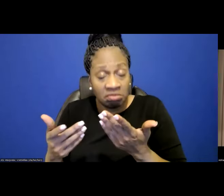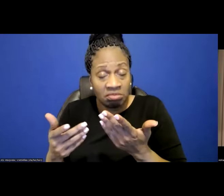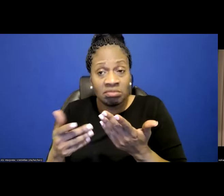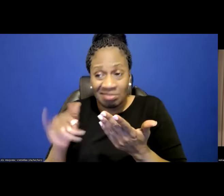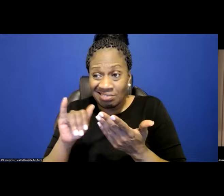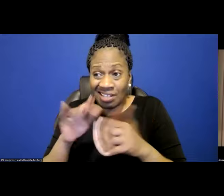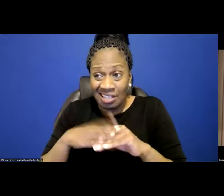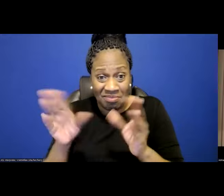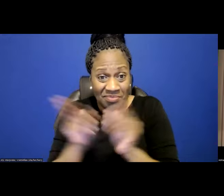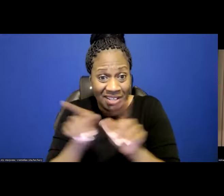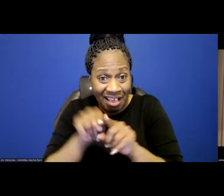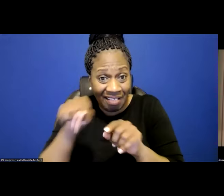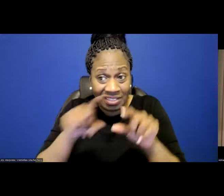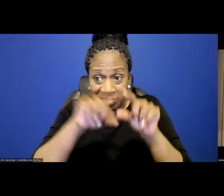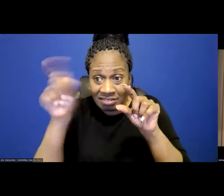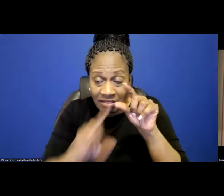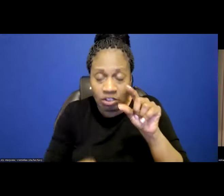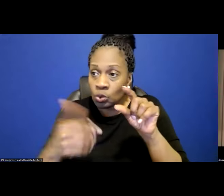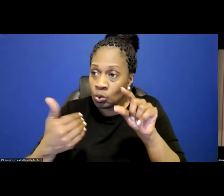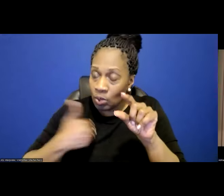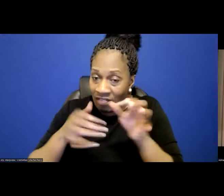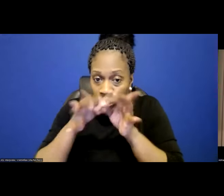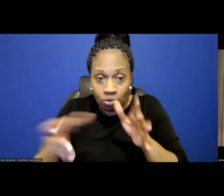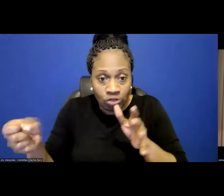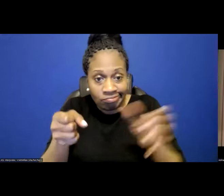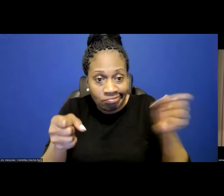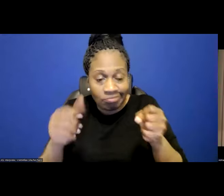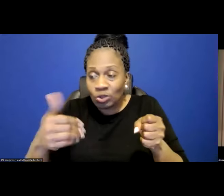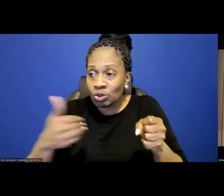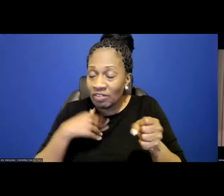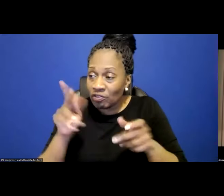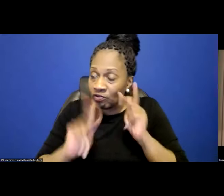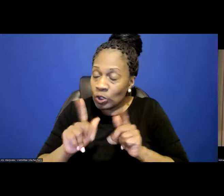making sure that you have interpreters, you have folks who are really providing